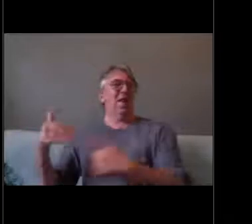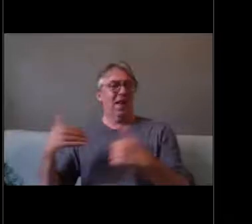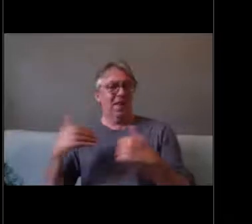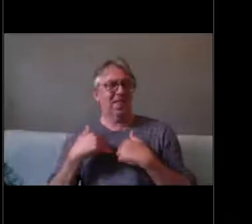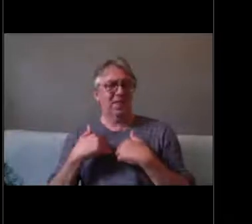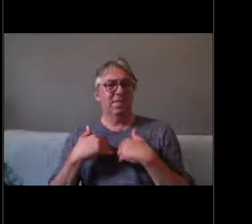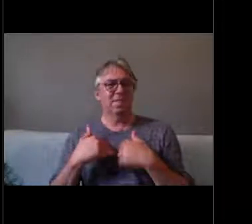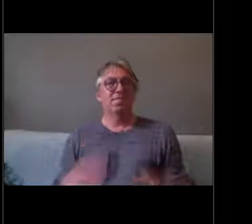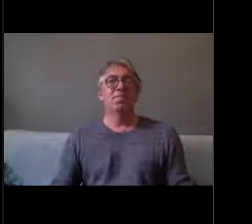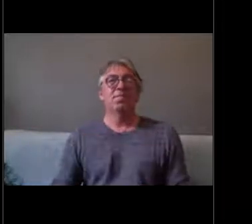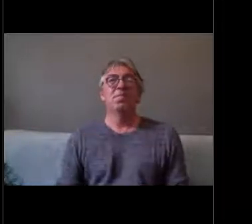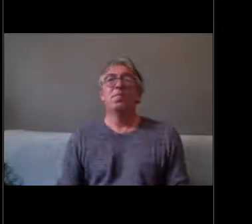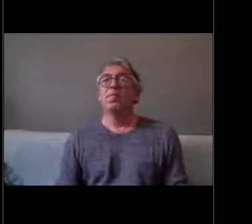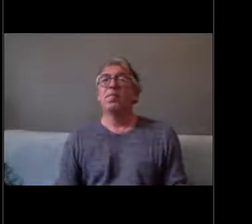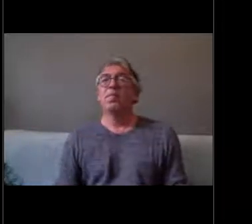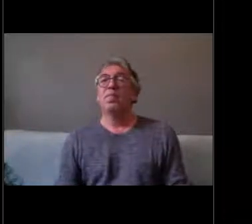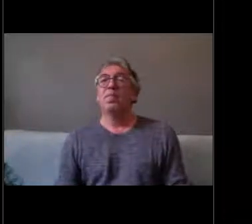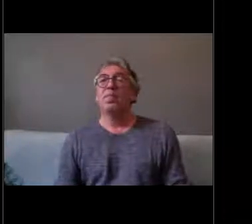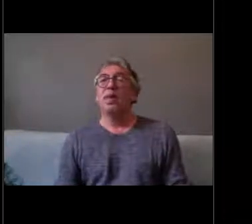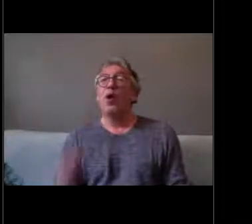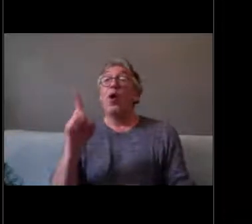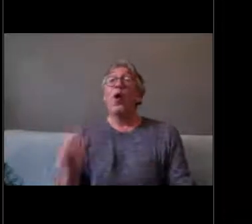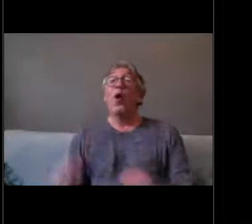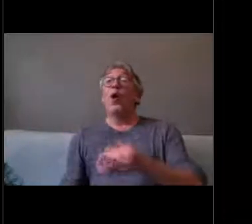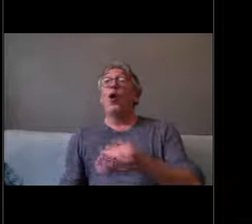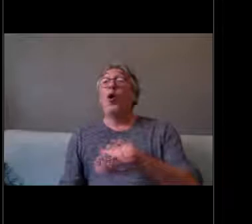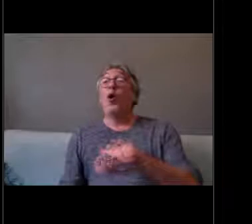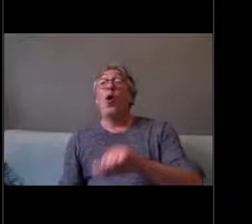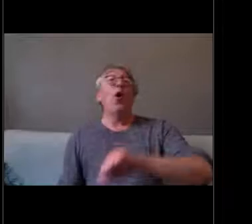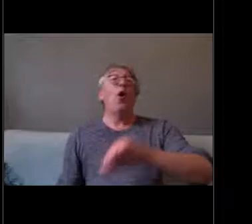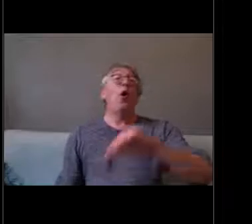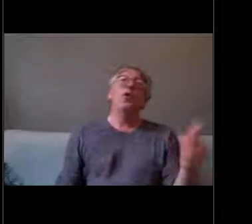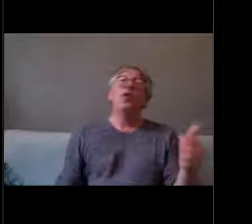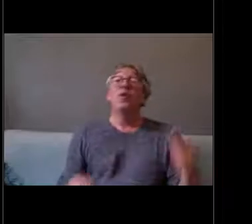that they have a lack of applicants and only a few of them recognize